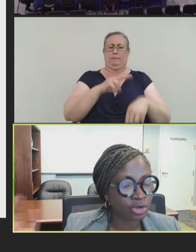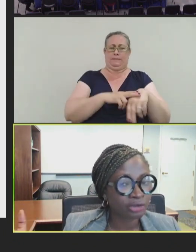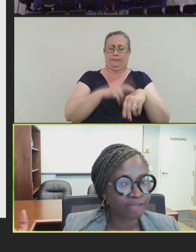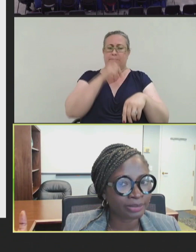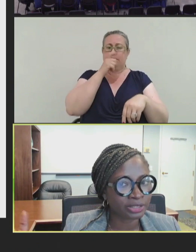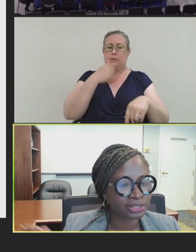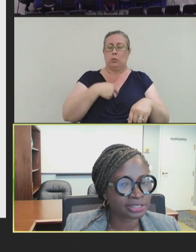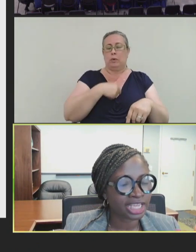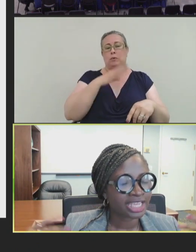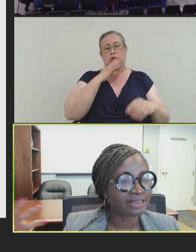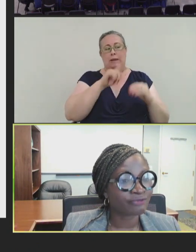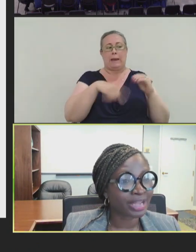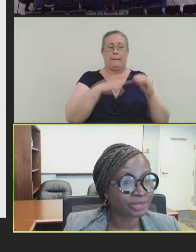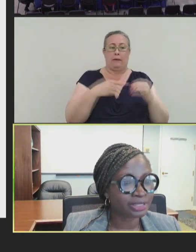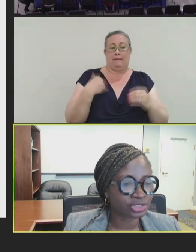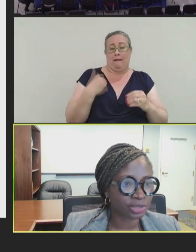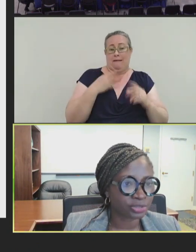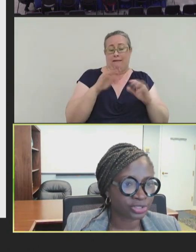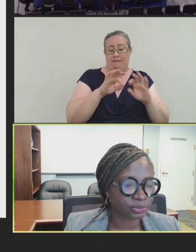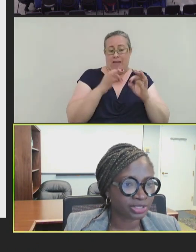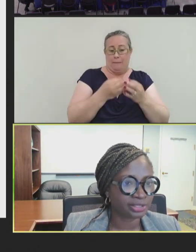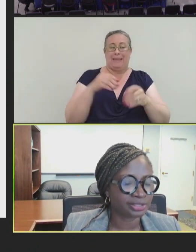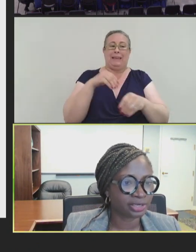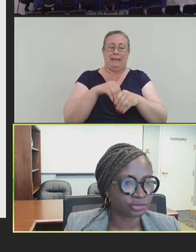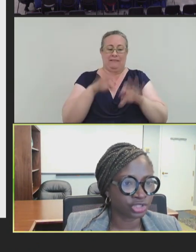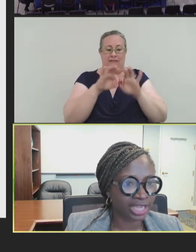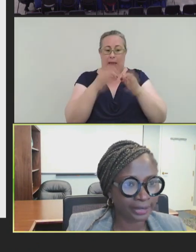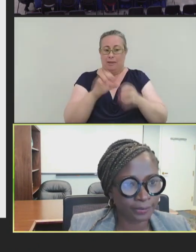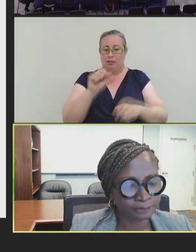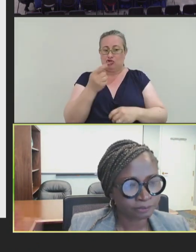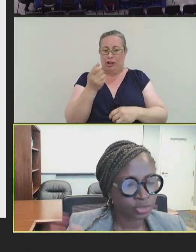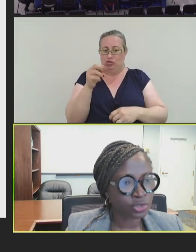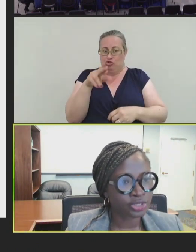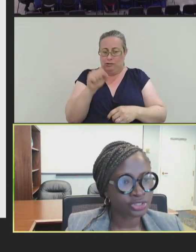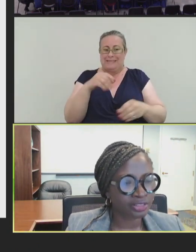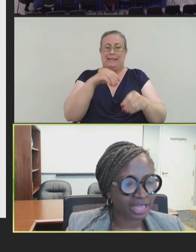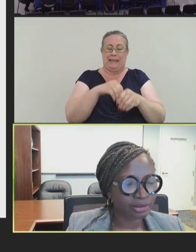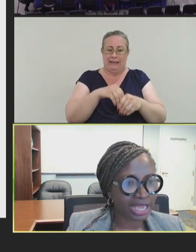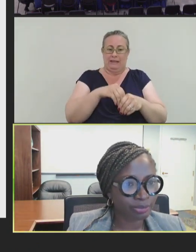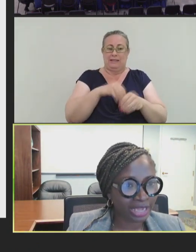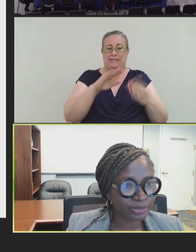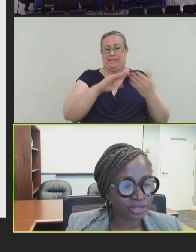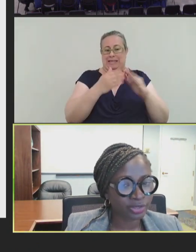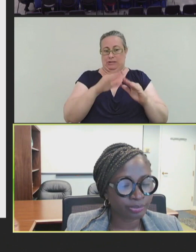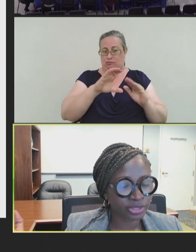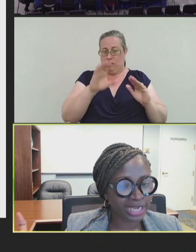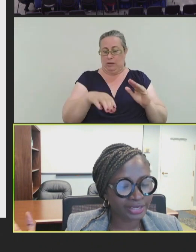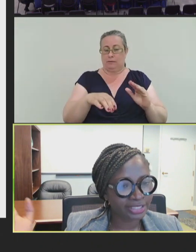young families in family shelters within the city of Chicago. So, we saw that bipolarity,